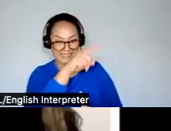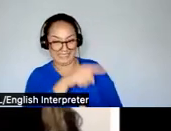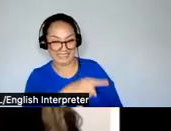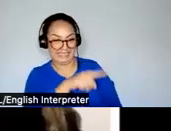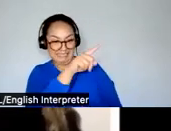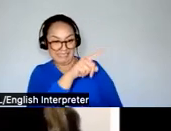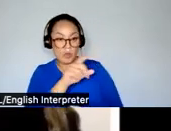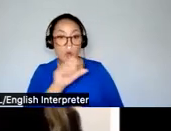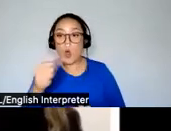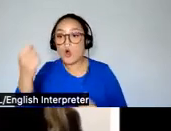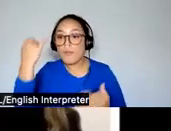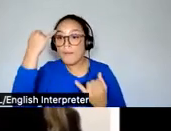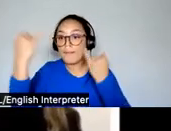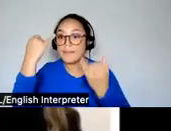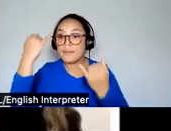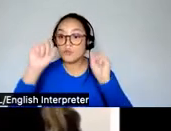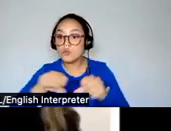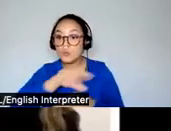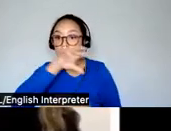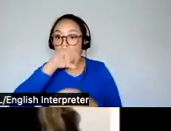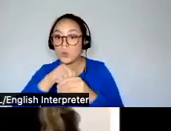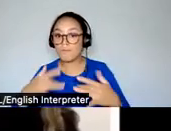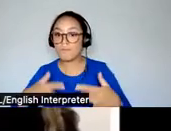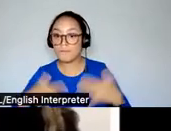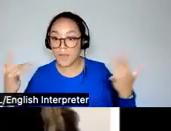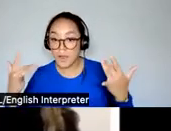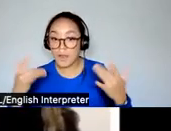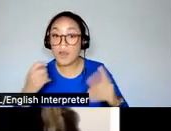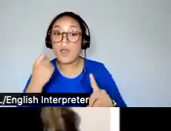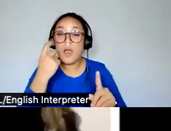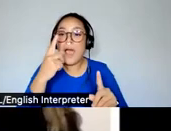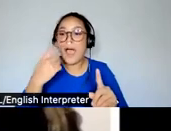And then what some of the timelines that are required for that component.